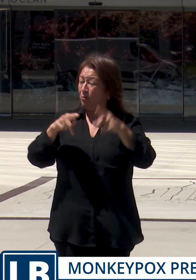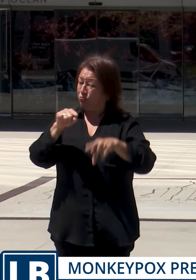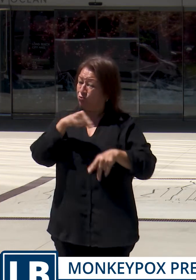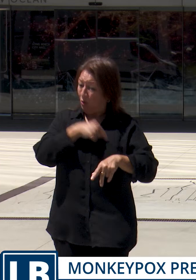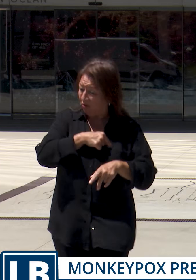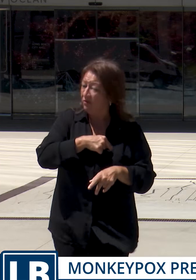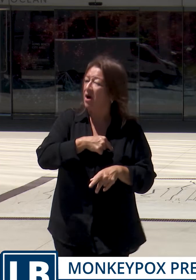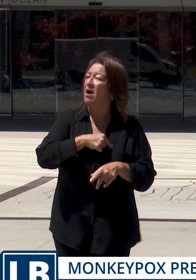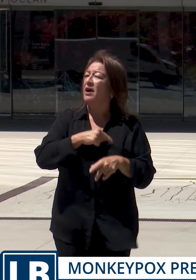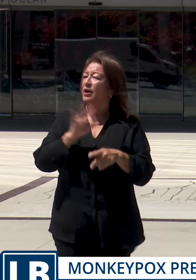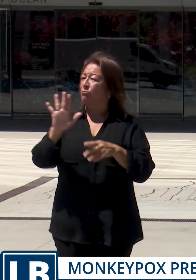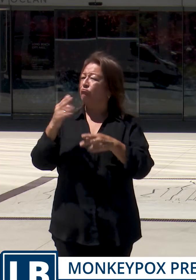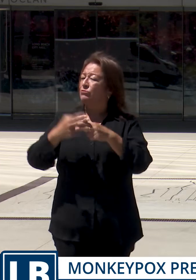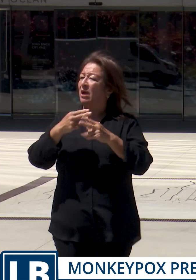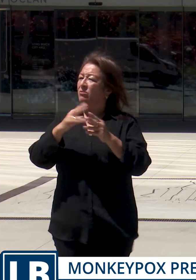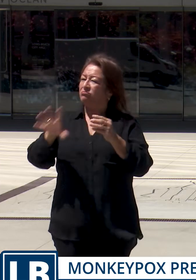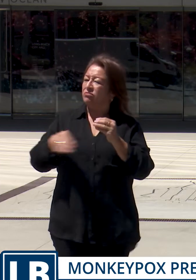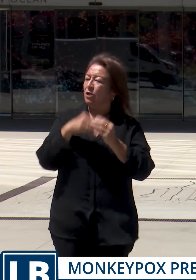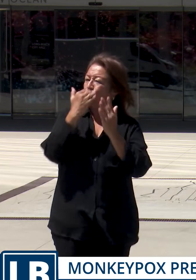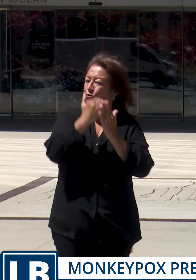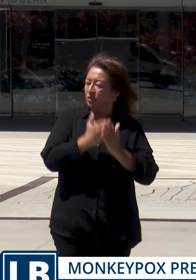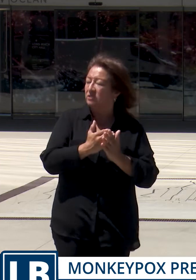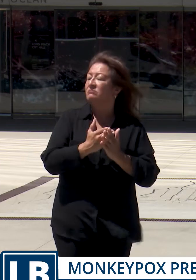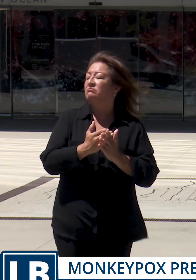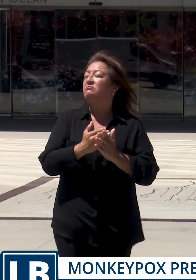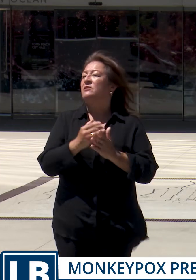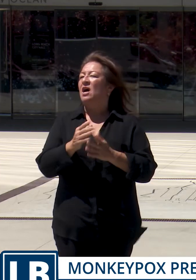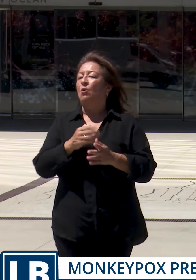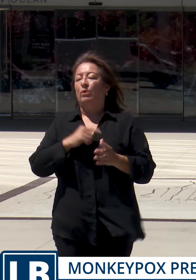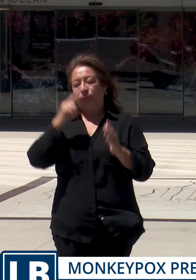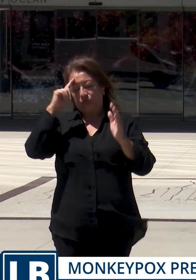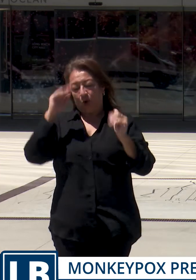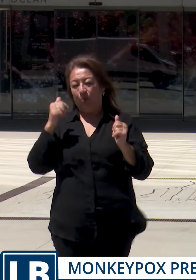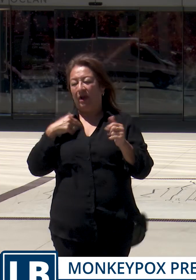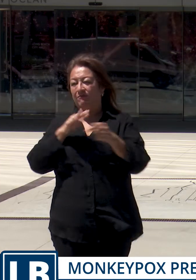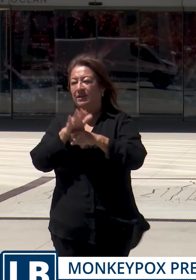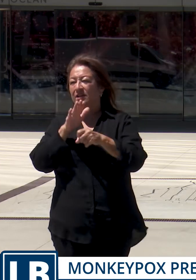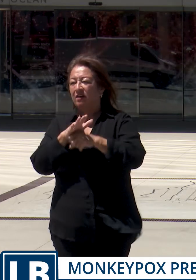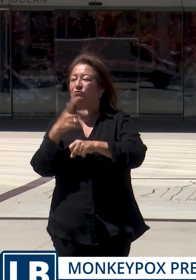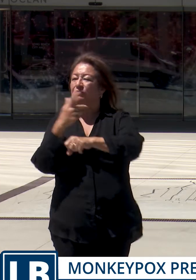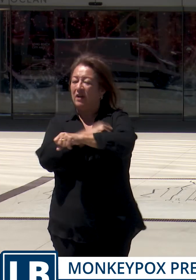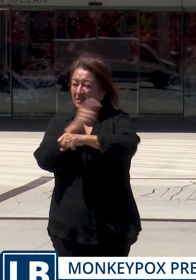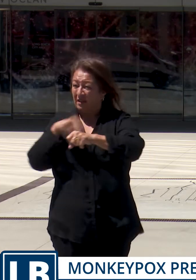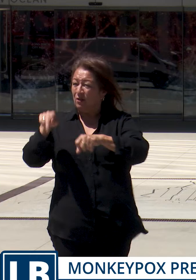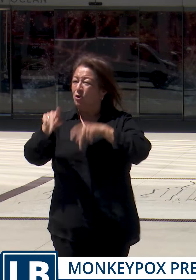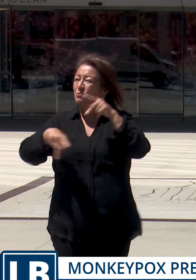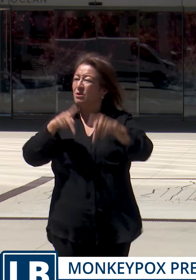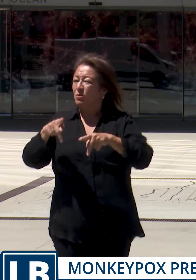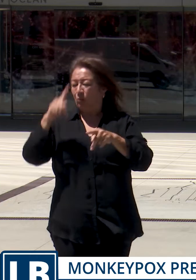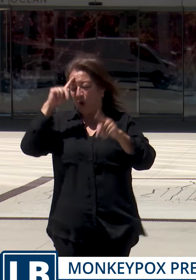and everybody there we we anticipate that we'll have sufficient vaccine to vaccinate all of those folks and we're hoping for more to be able to meet more demand